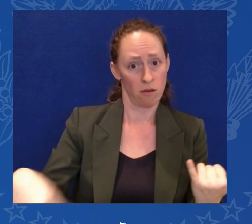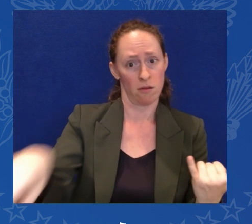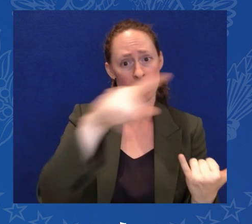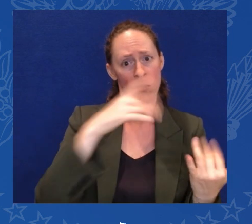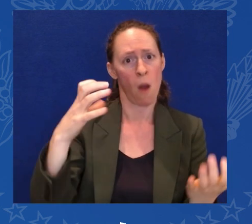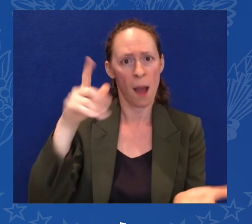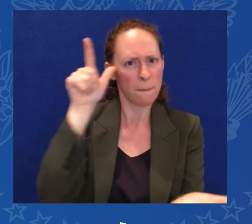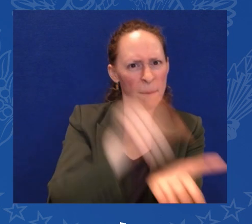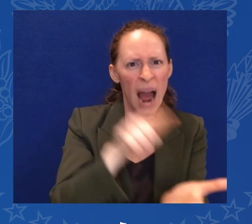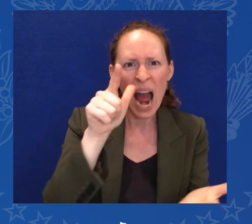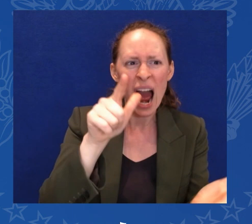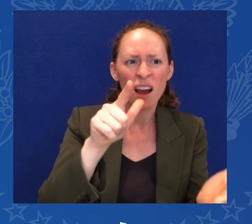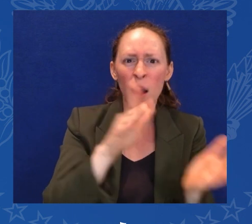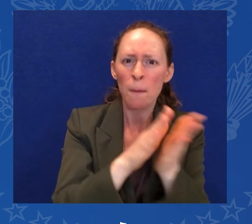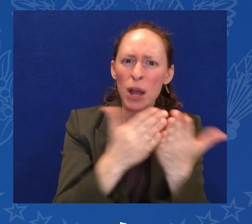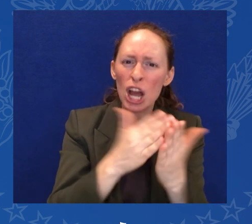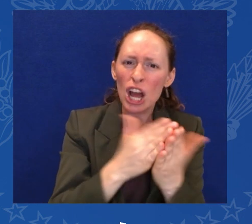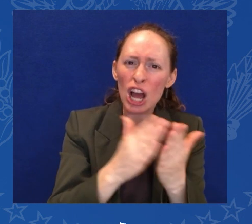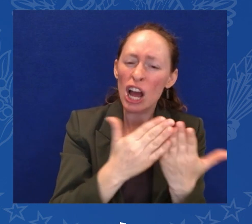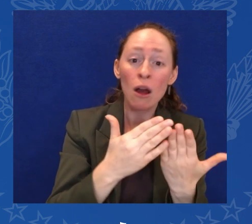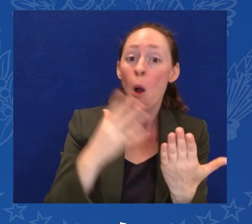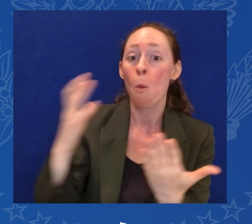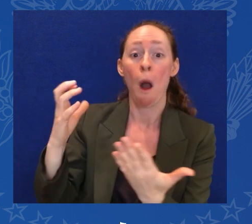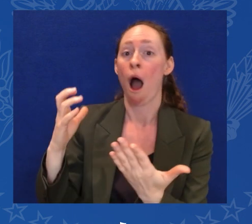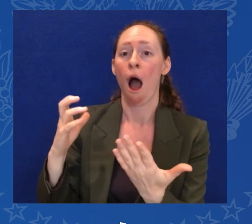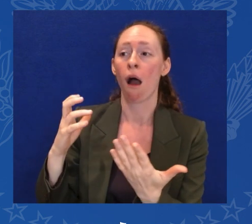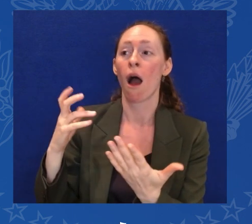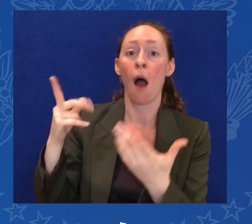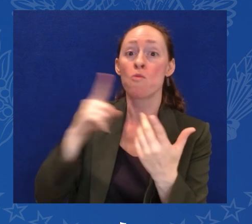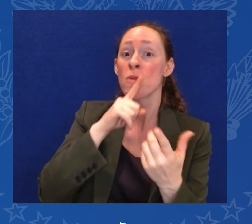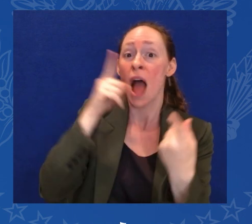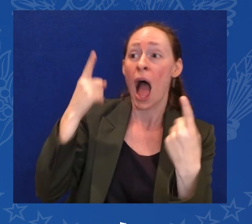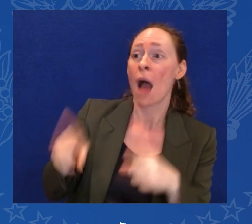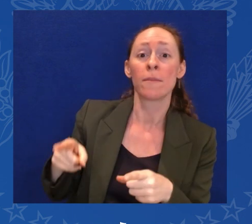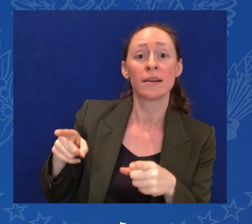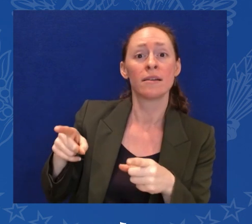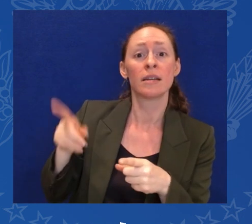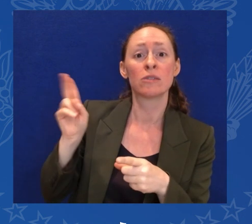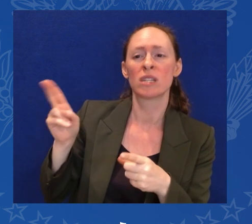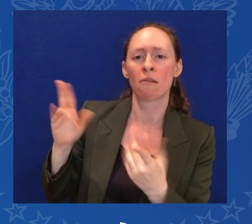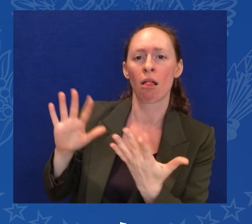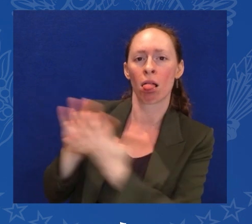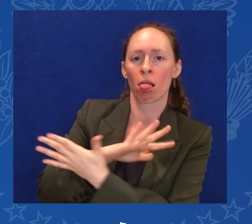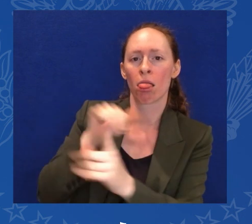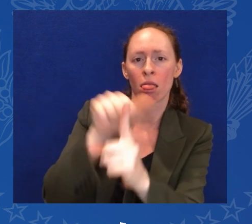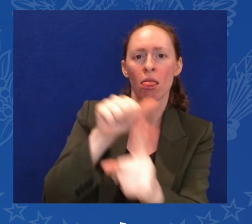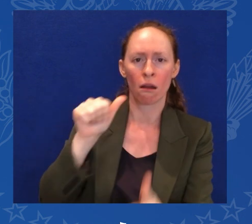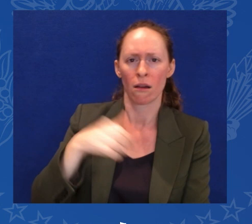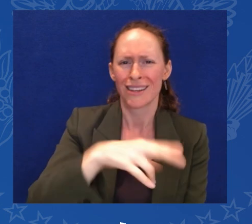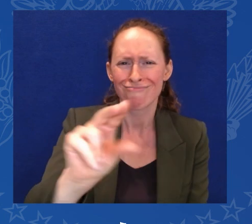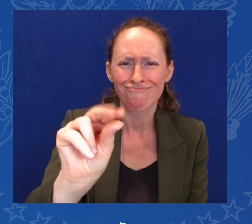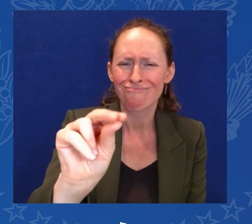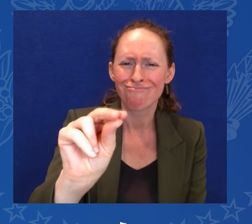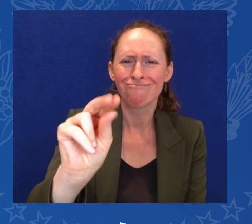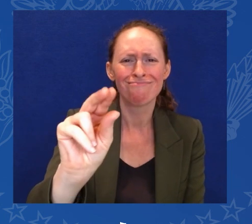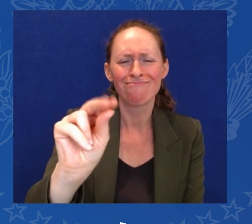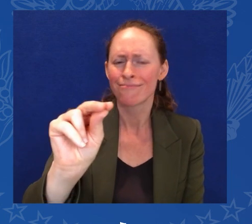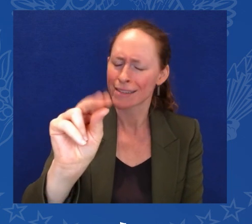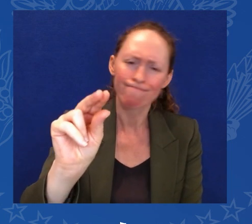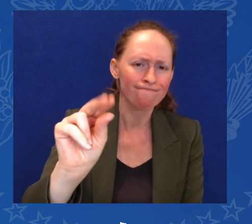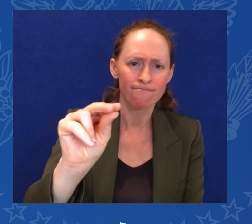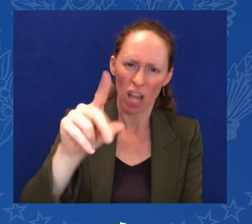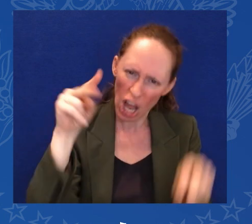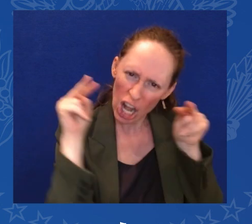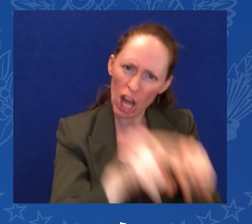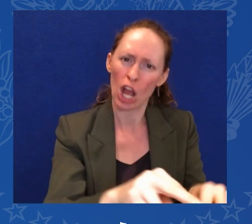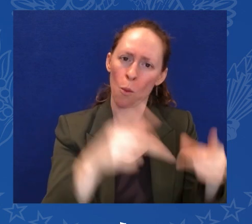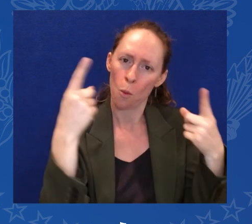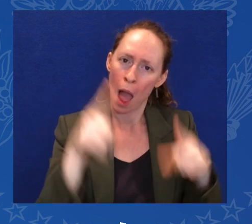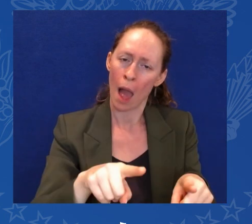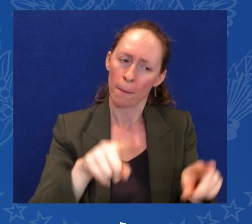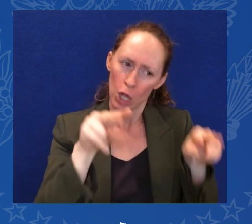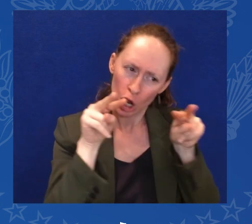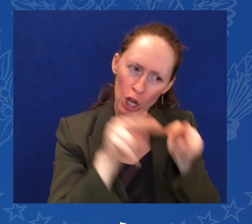crystal, crystal clear -